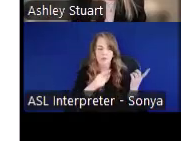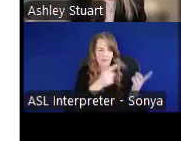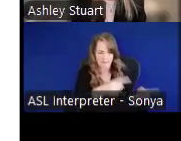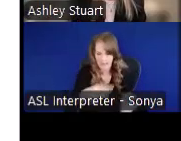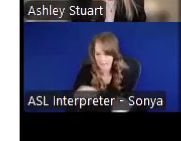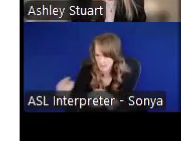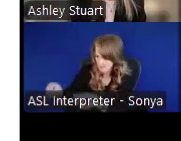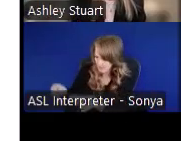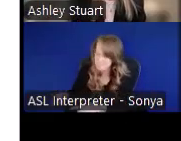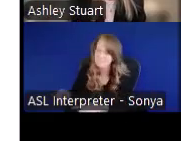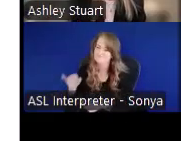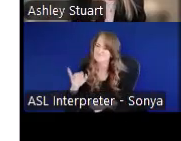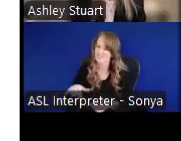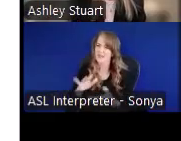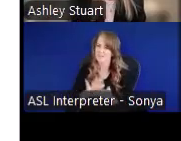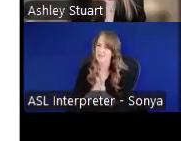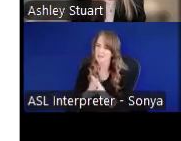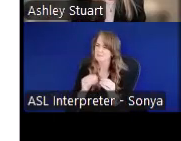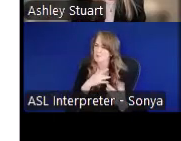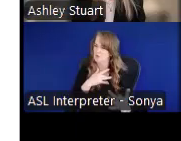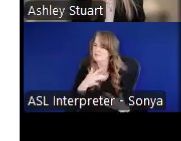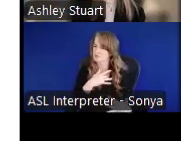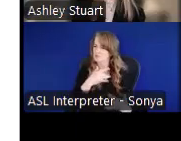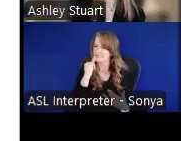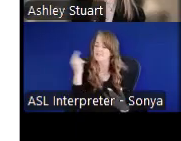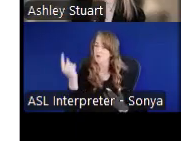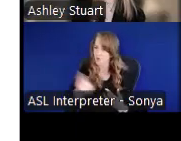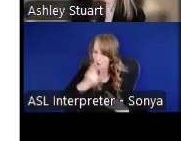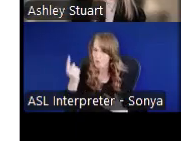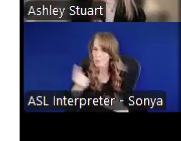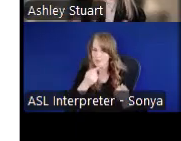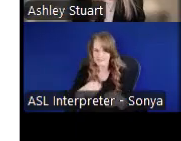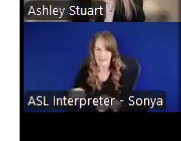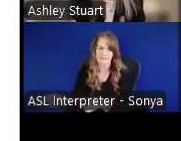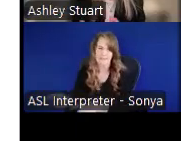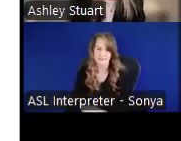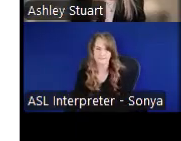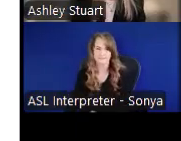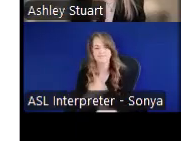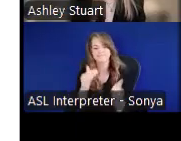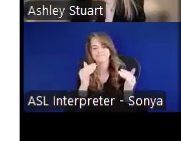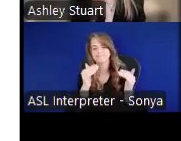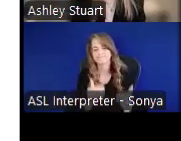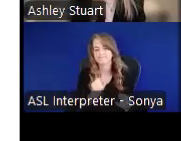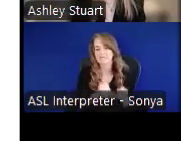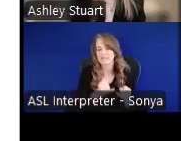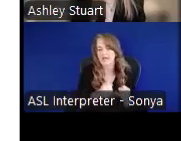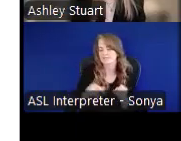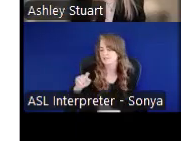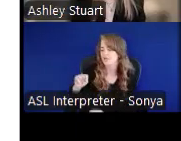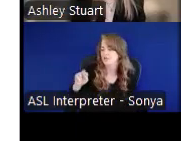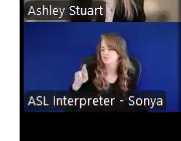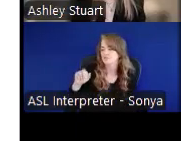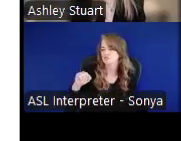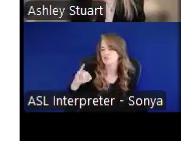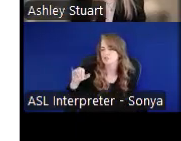tantrums are a little bit more concerning. And then, of course, the trajectory, as I mentioned before, we should see an